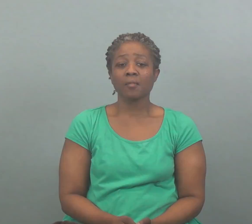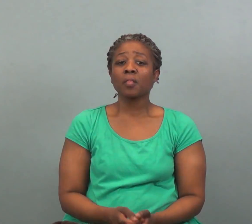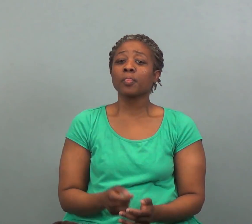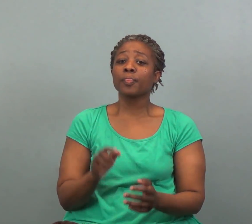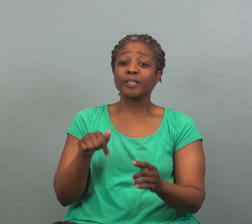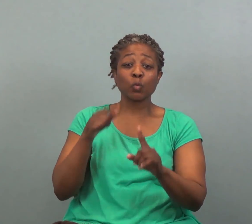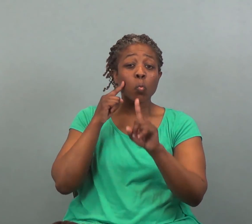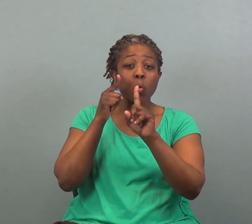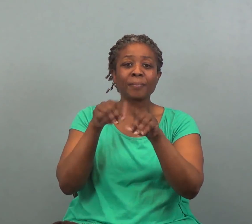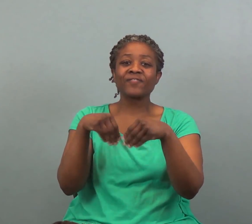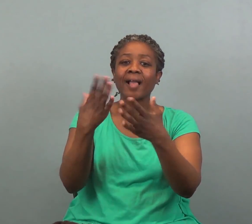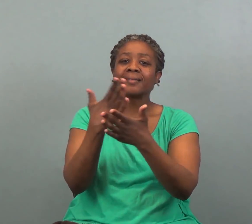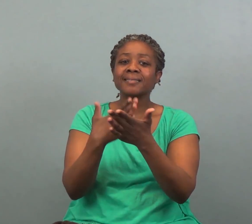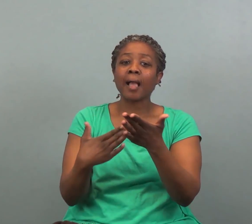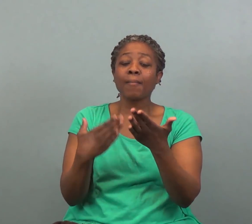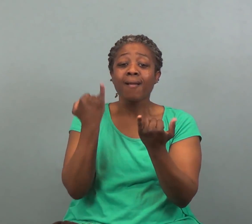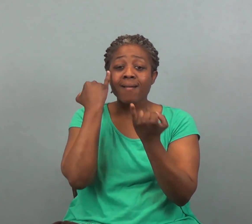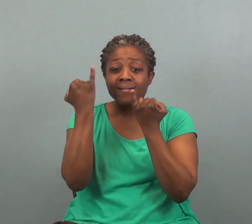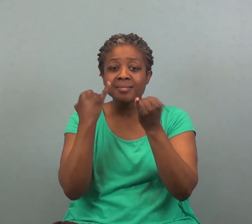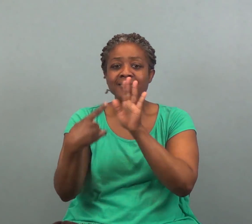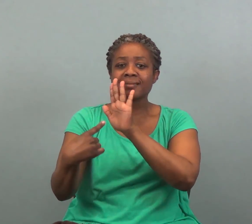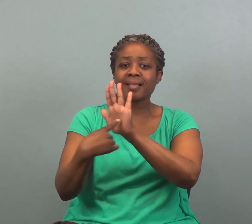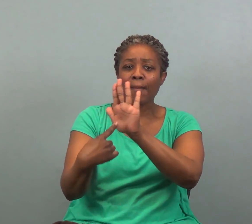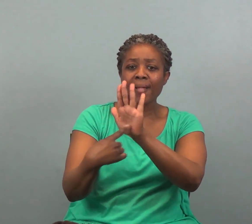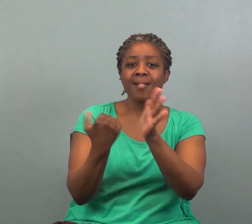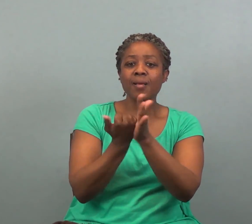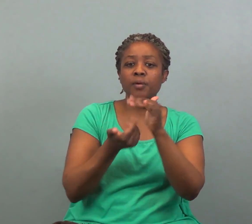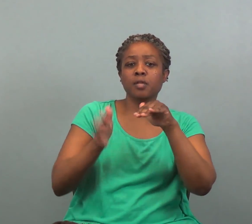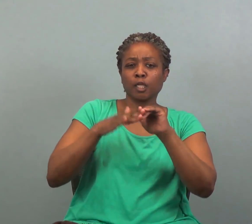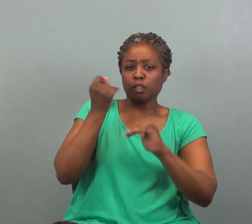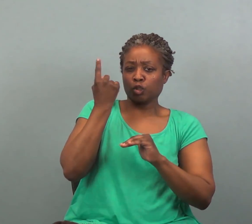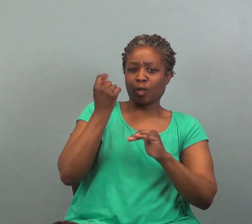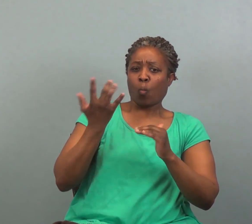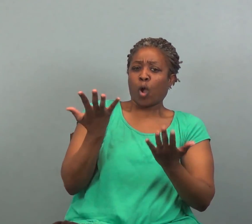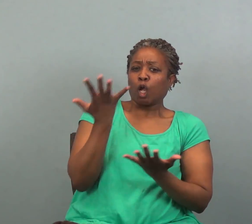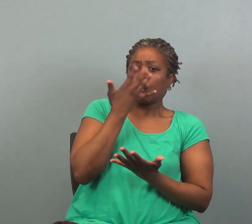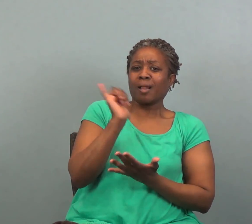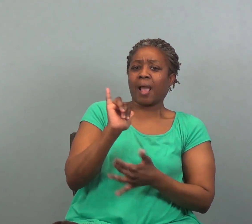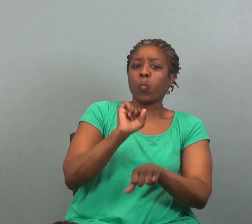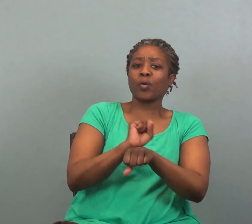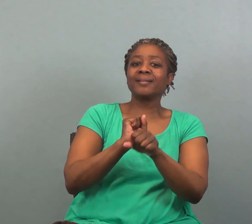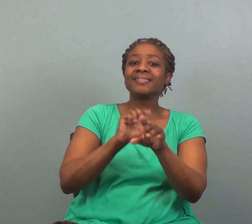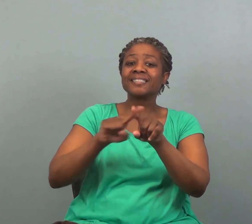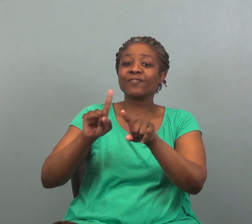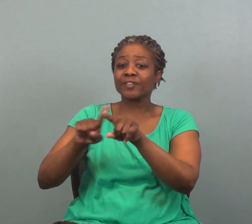The goal of this video is to provide you with examples that serve to increase your knowledge about working